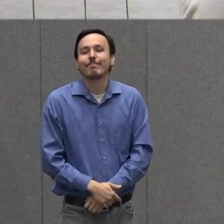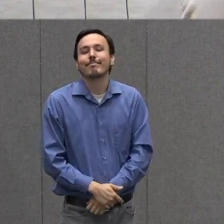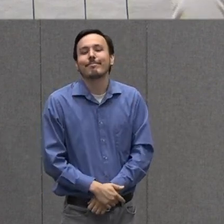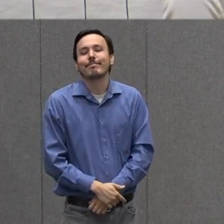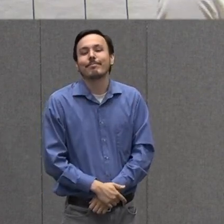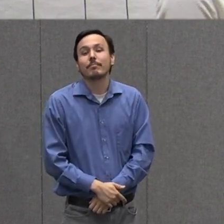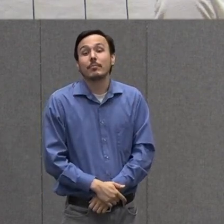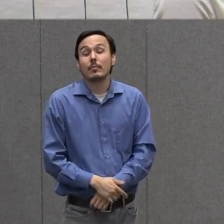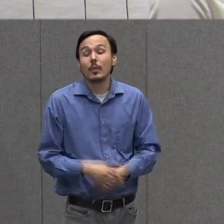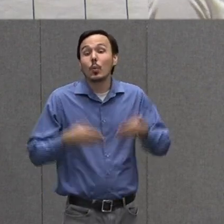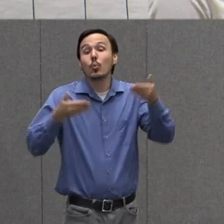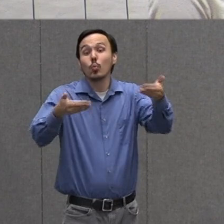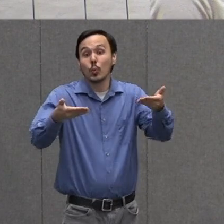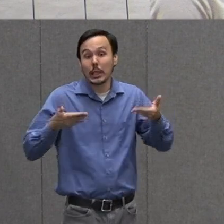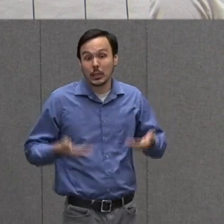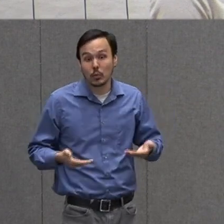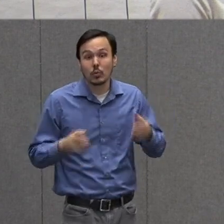We introduced volunteers.